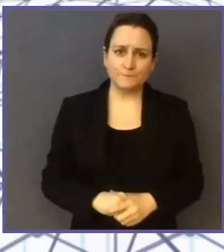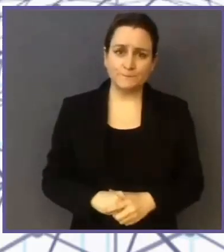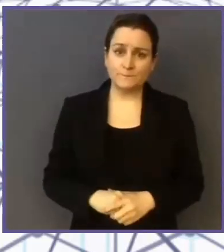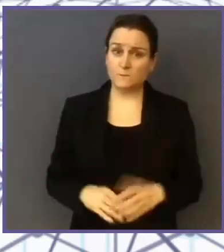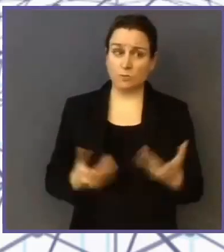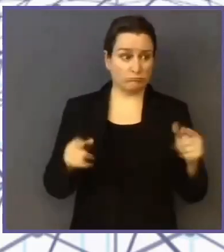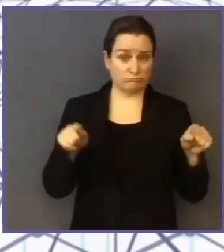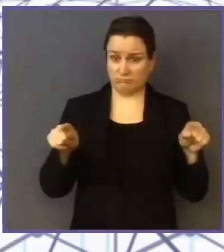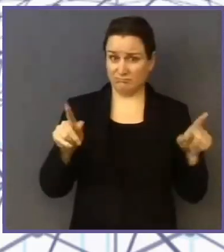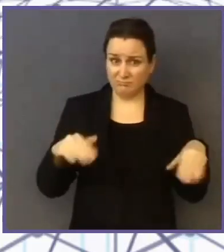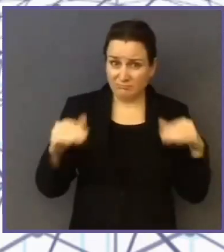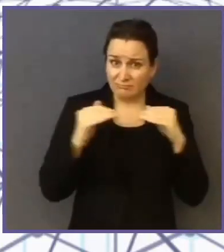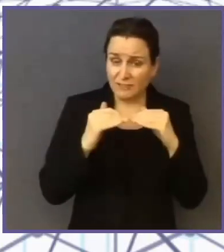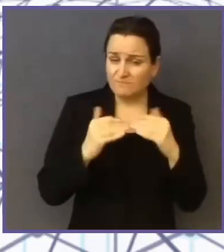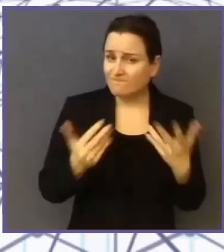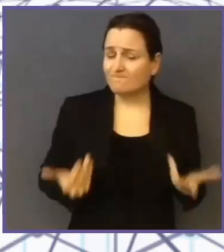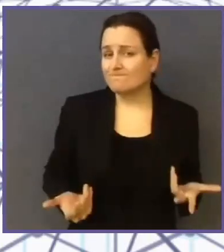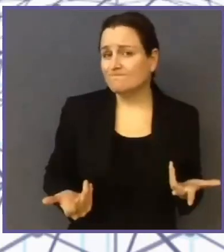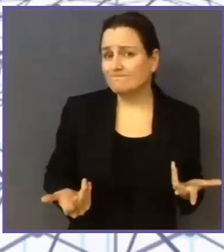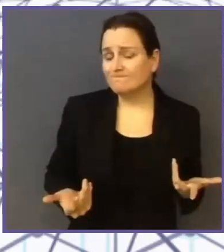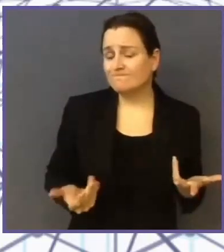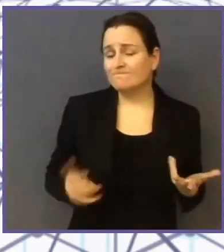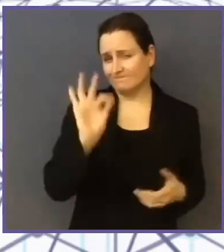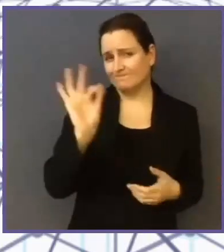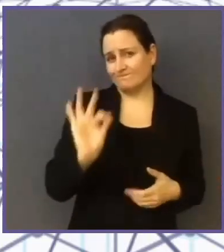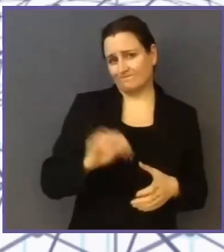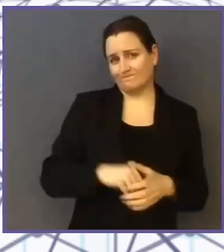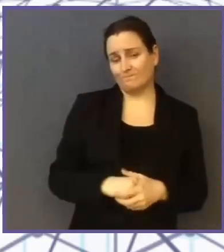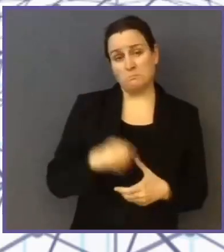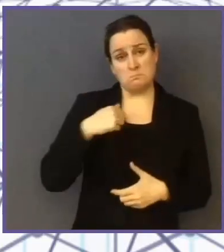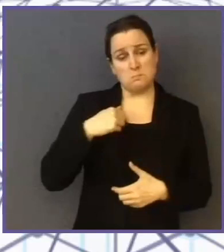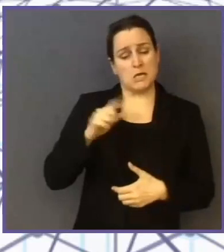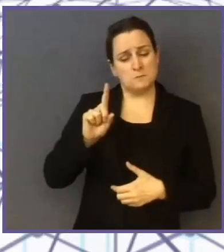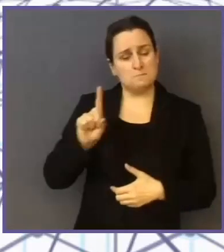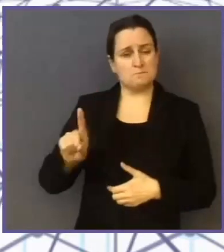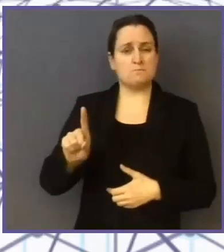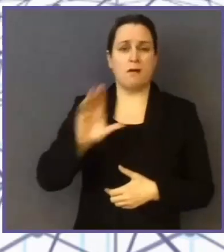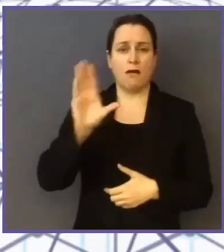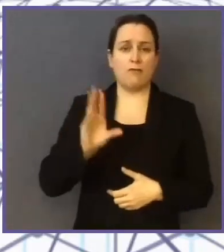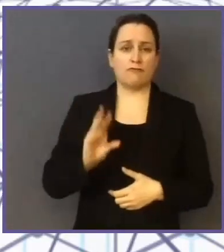So most of that work was five African countries and there's. Some work done there and we'd like to be building on that as well.